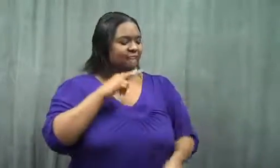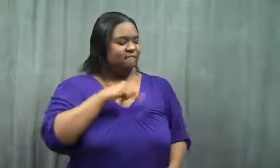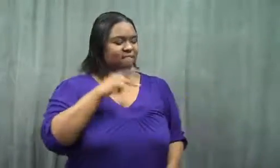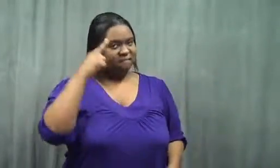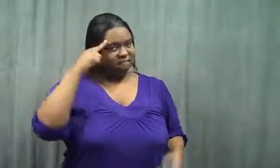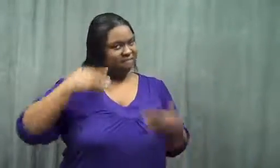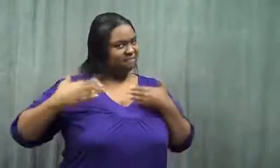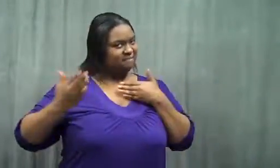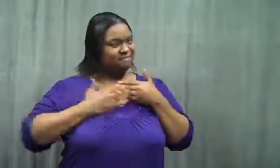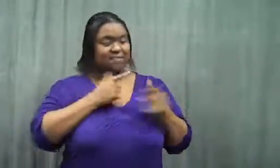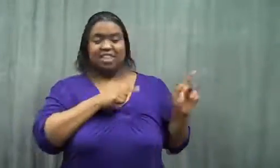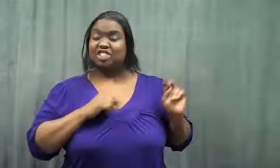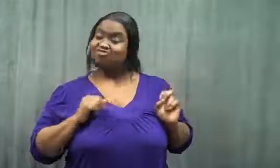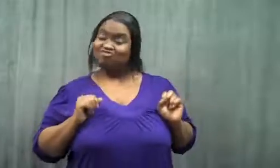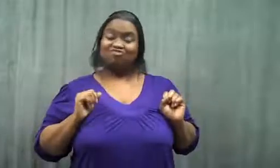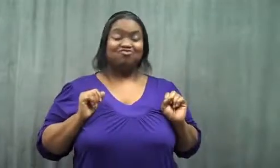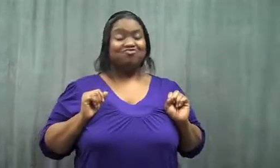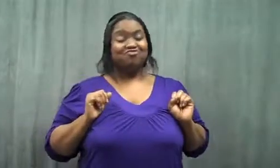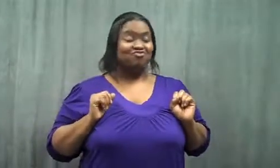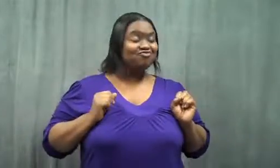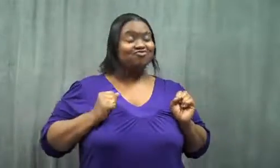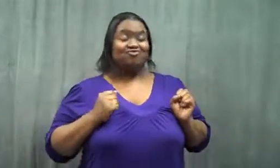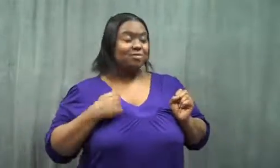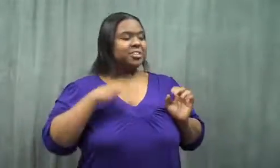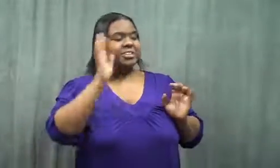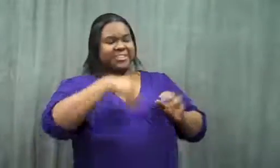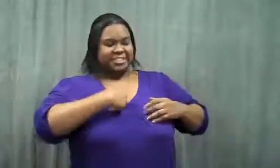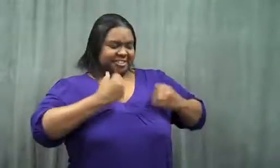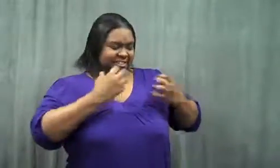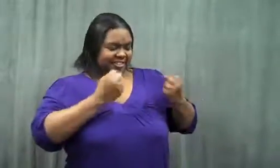She was being a smart aleck.